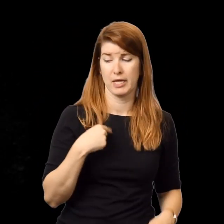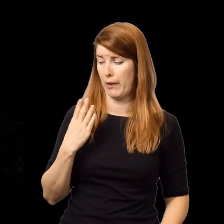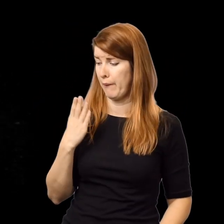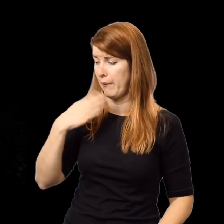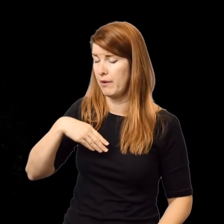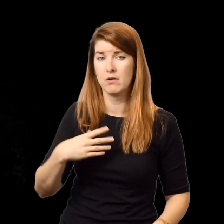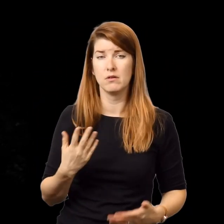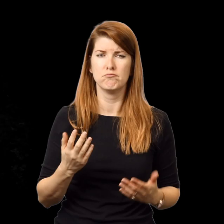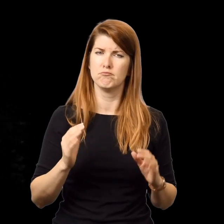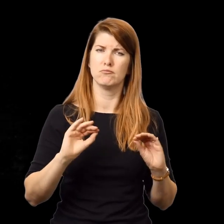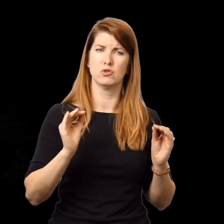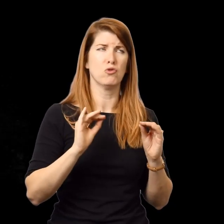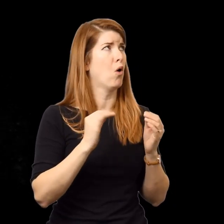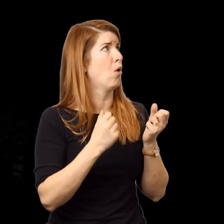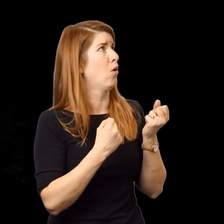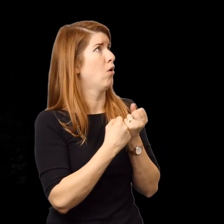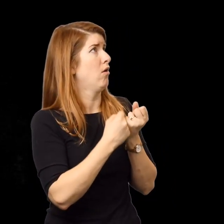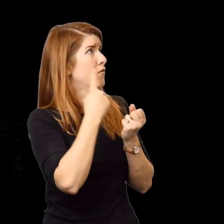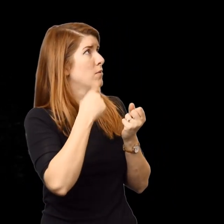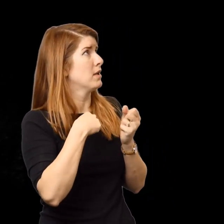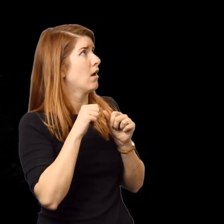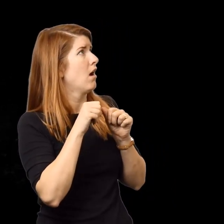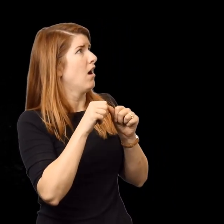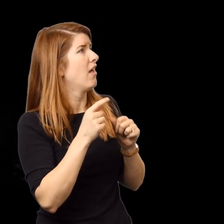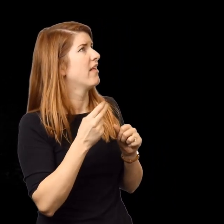and if it's not reinforced, then I'm not going to do it again.